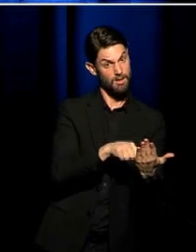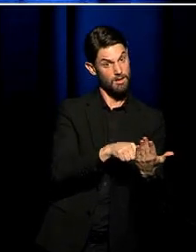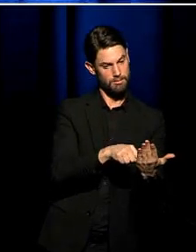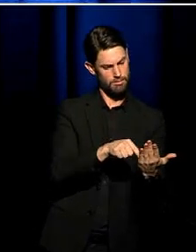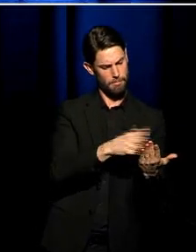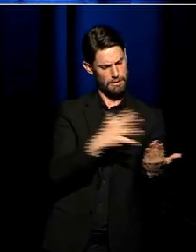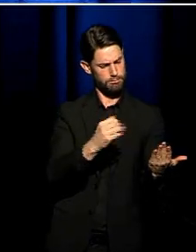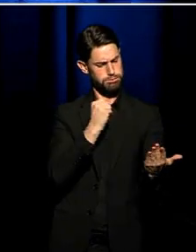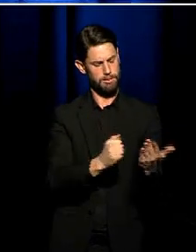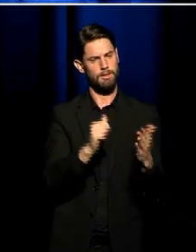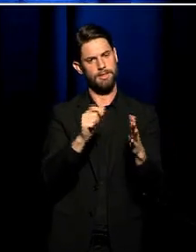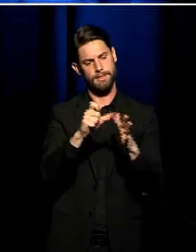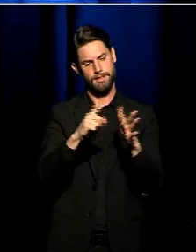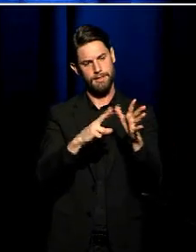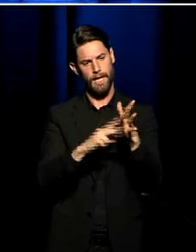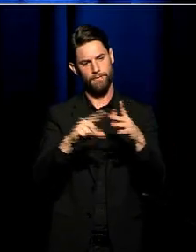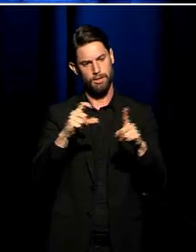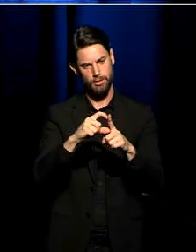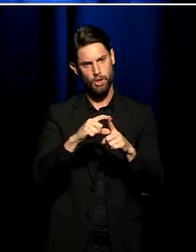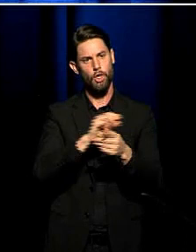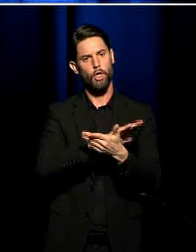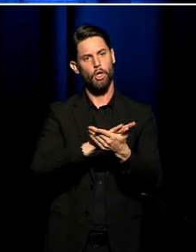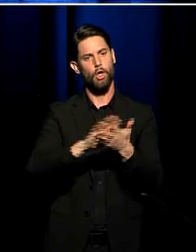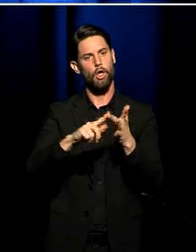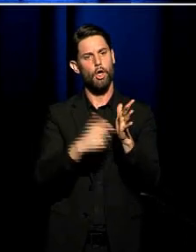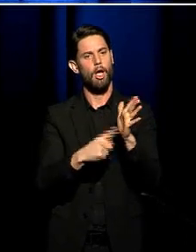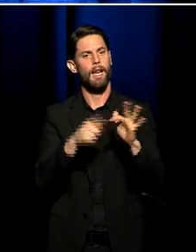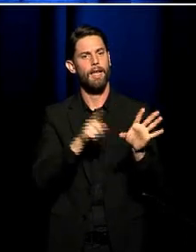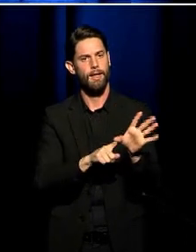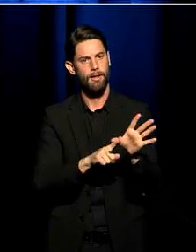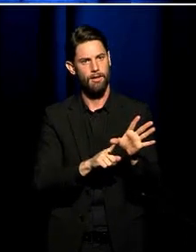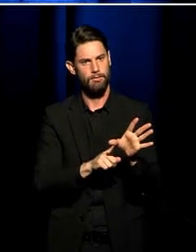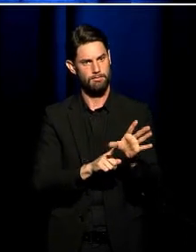David Hurley, AC Detective Senior Constable, retired, Governor-General of the Commonwealth of